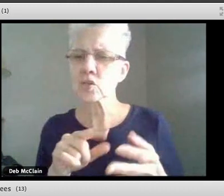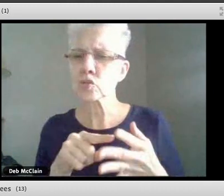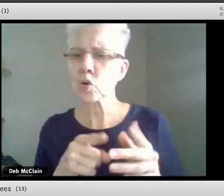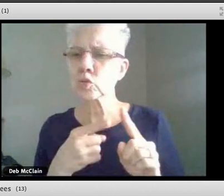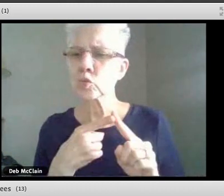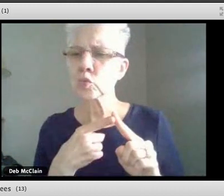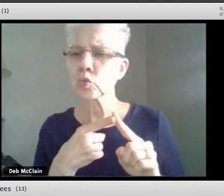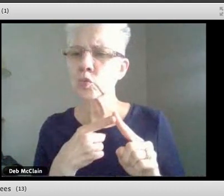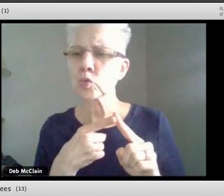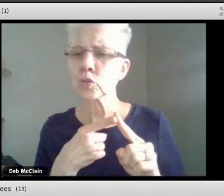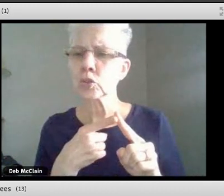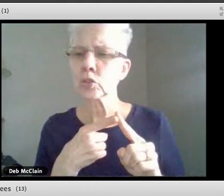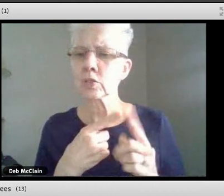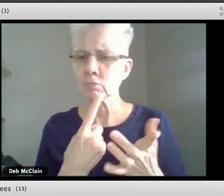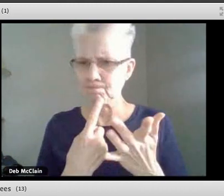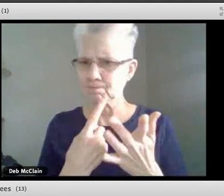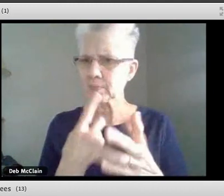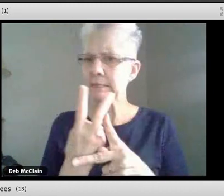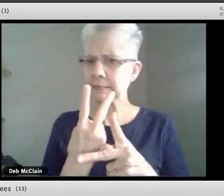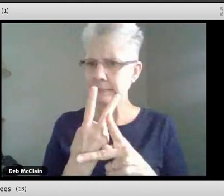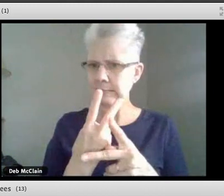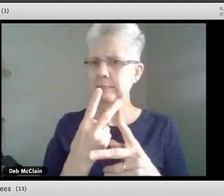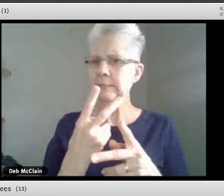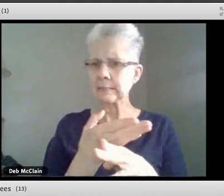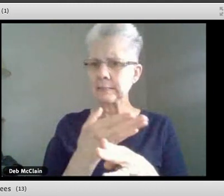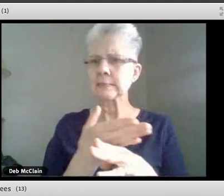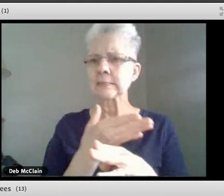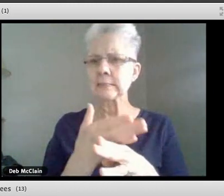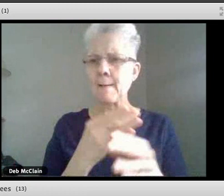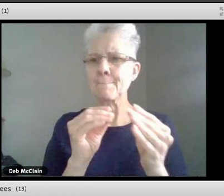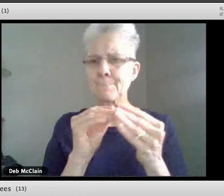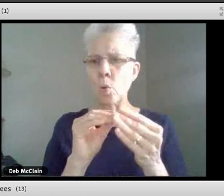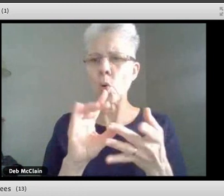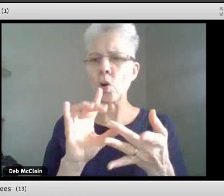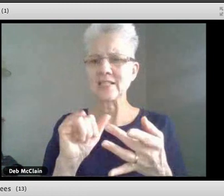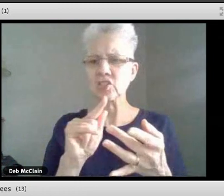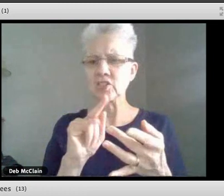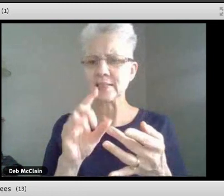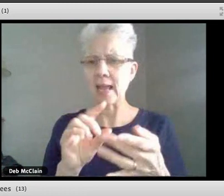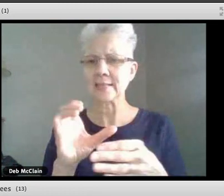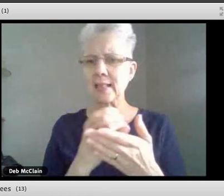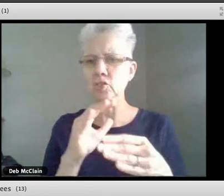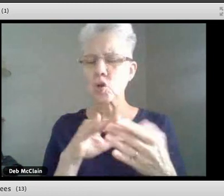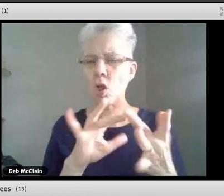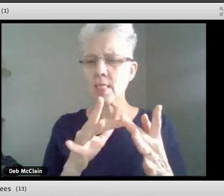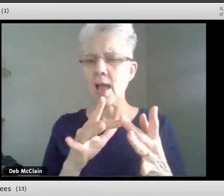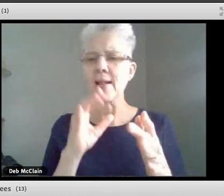put our digitized collection online, so we need to have the images, PDFs and sound recordings to meet the accessibility requirements.